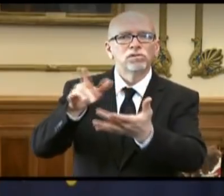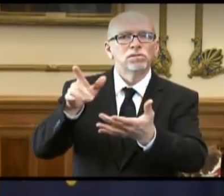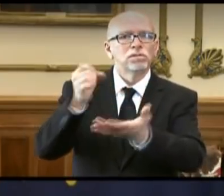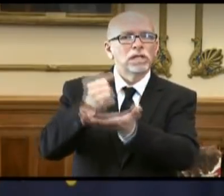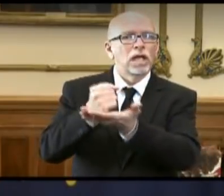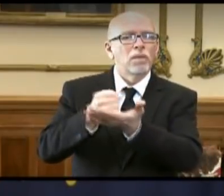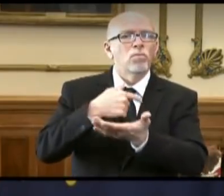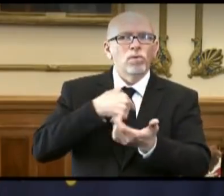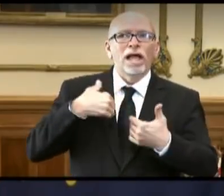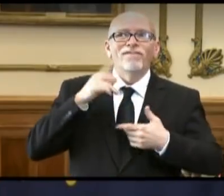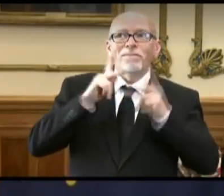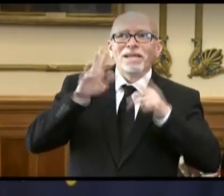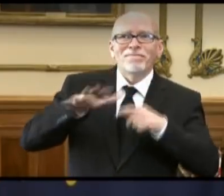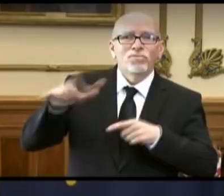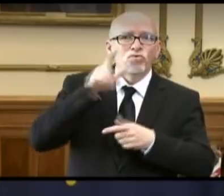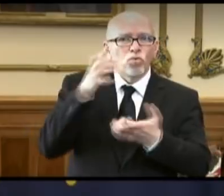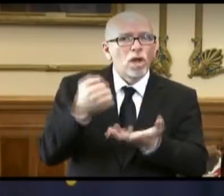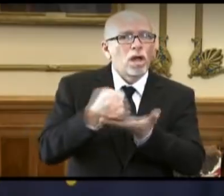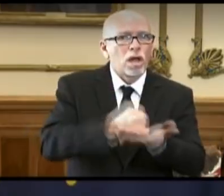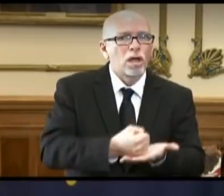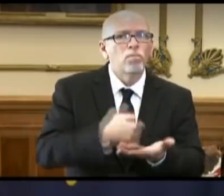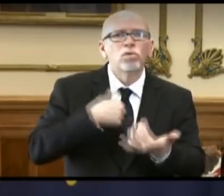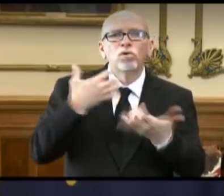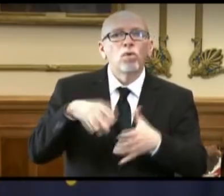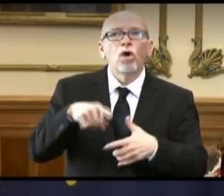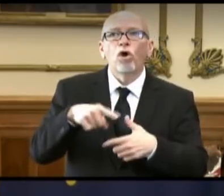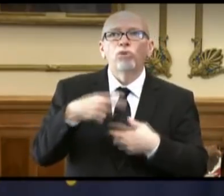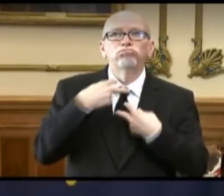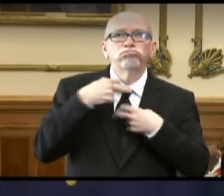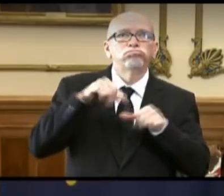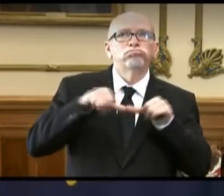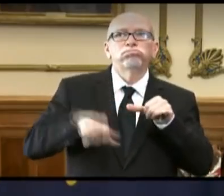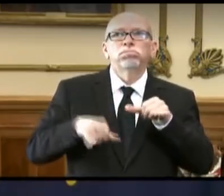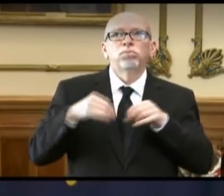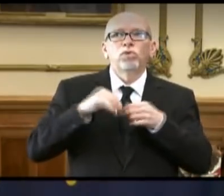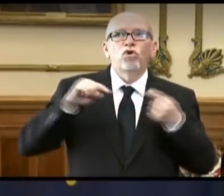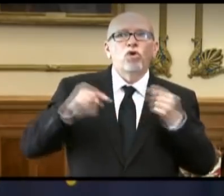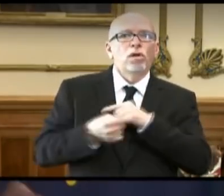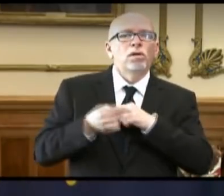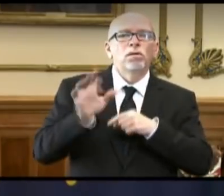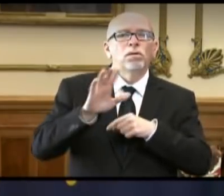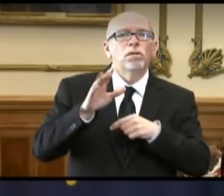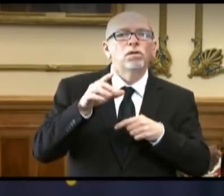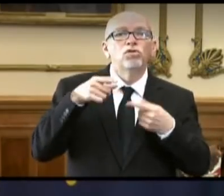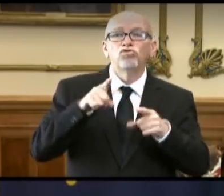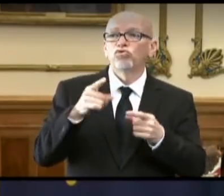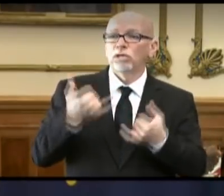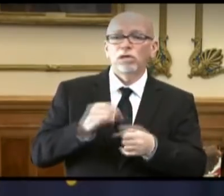UNSAFE ENVIRONMENT RIGHT NOW SHOULD YOU REMAIN THERE. PLEASE REACH OUT.